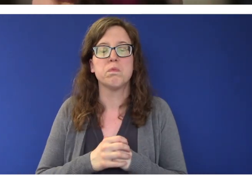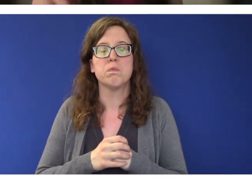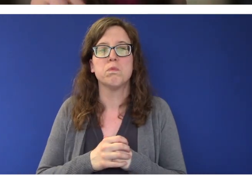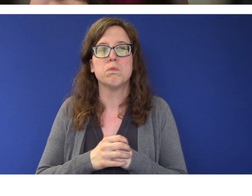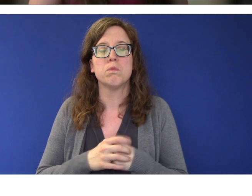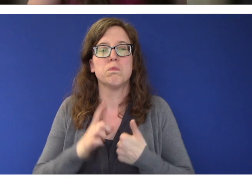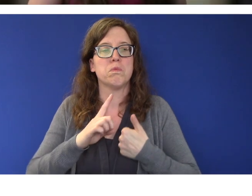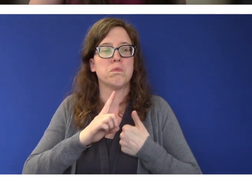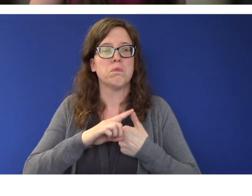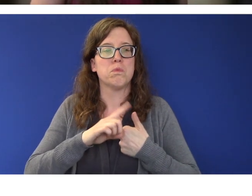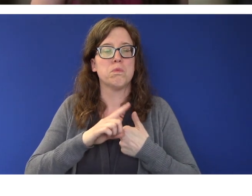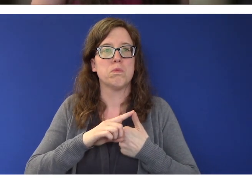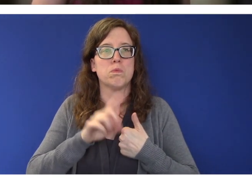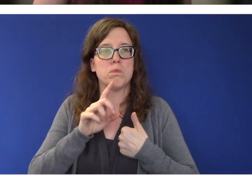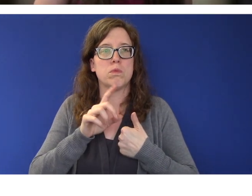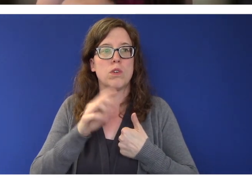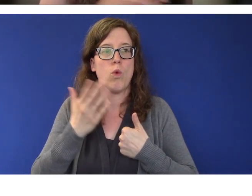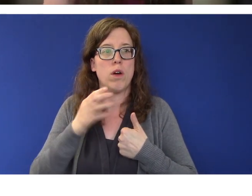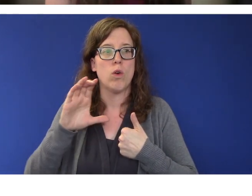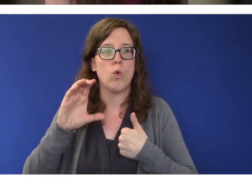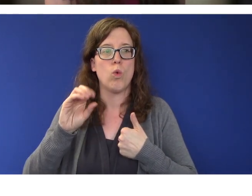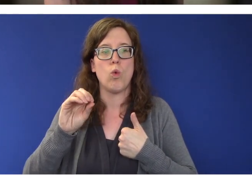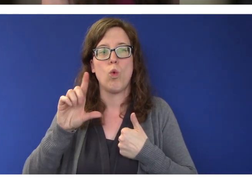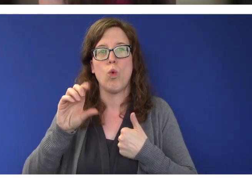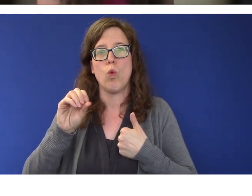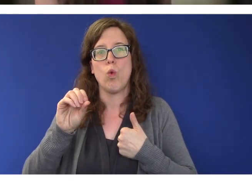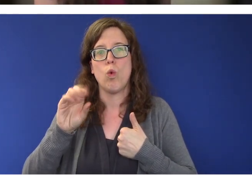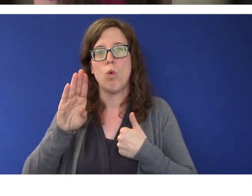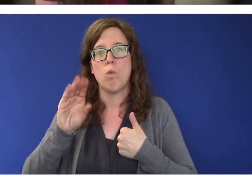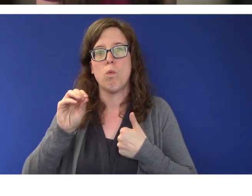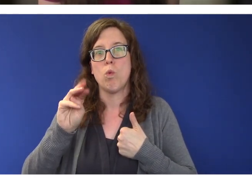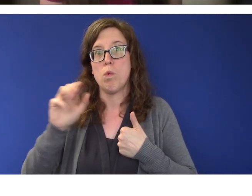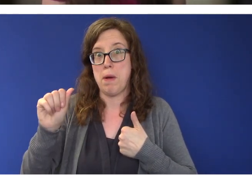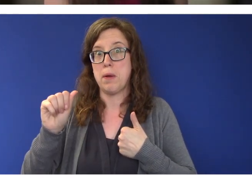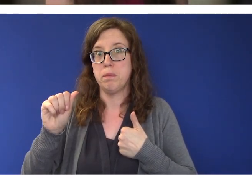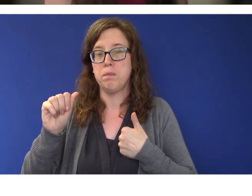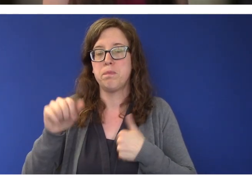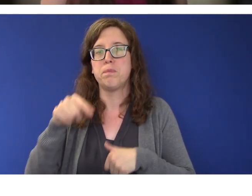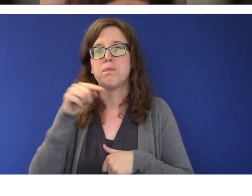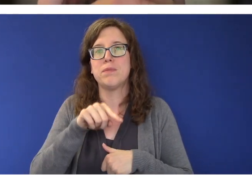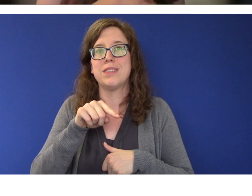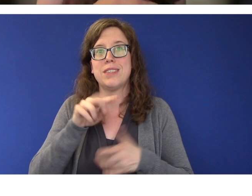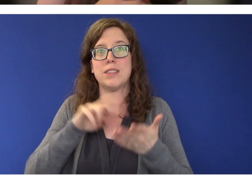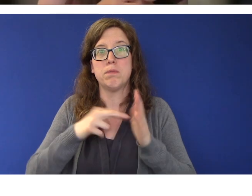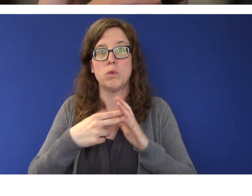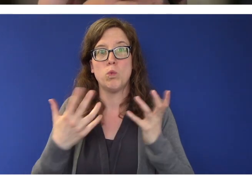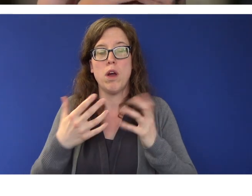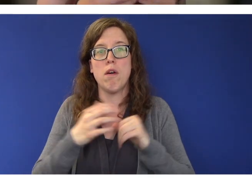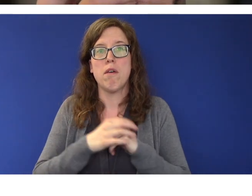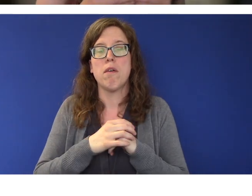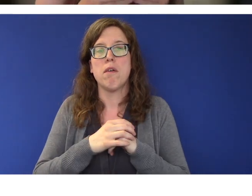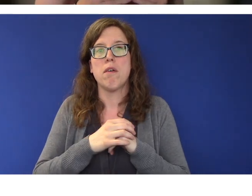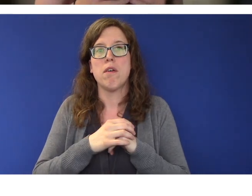So the first key feature is a coloboma. A coloboma is an incomplete formation